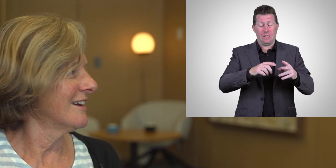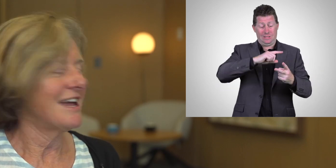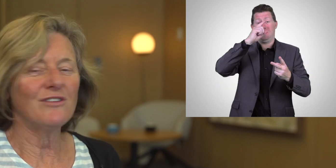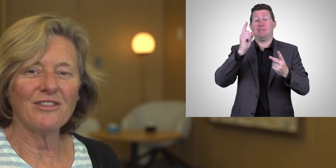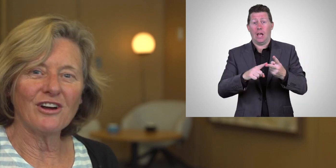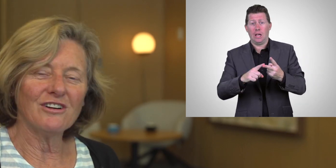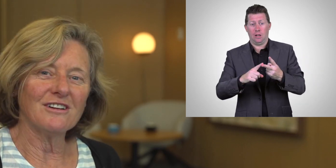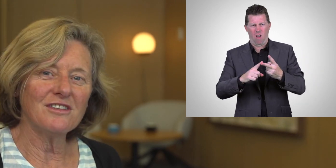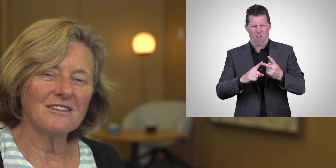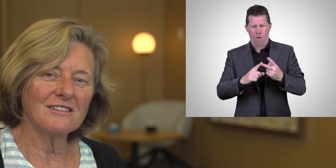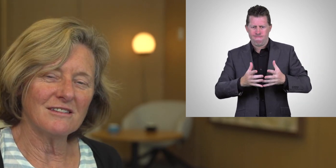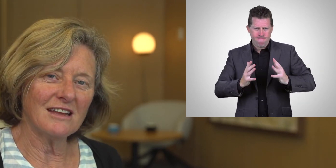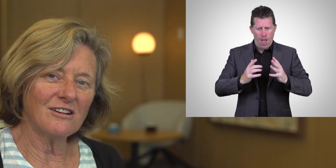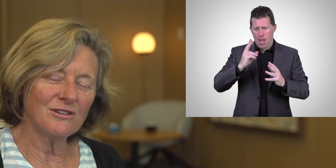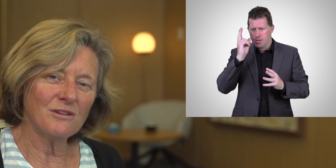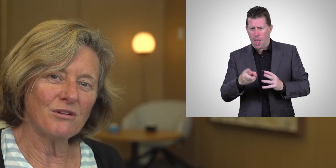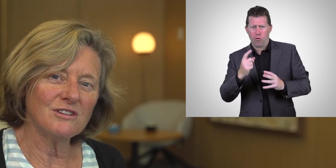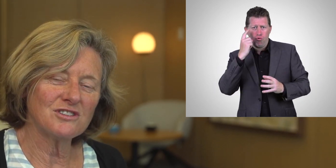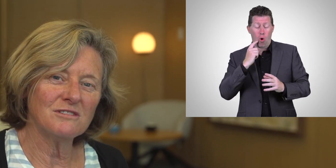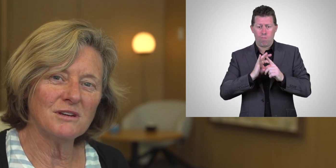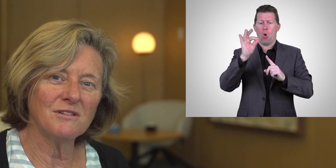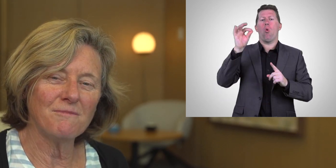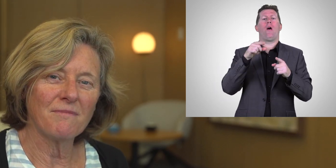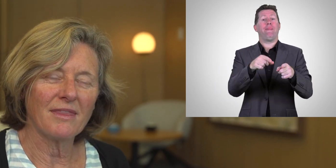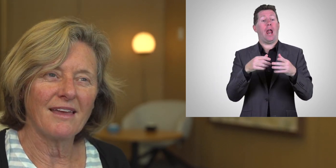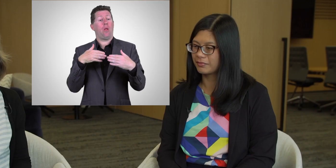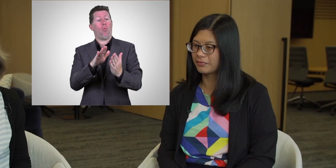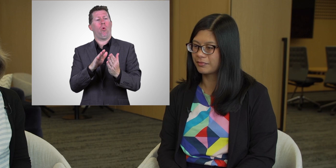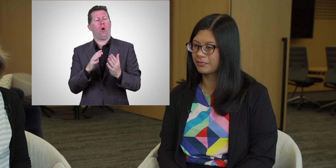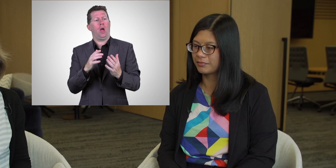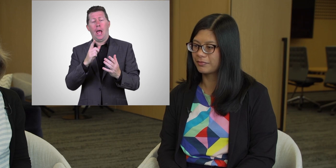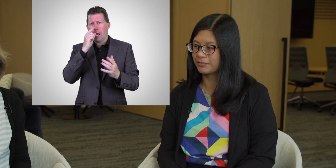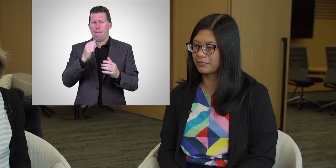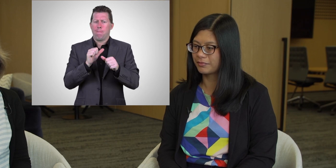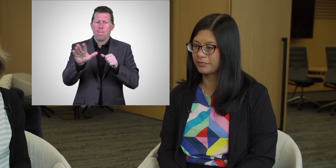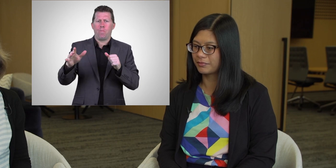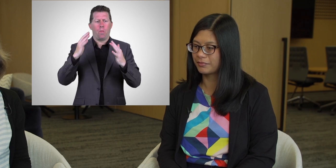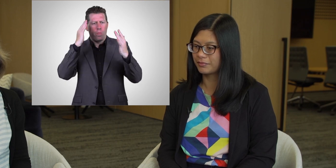have another go. I think that that kind of an approach can be a really thoughtful and